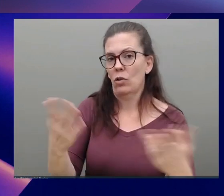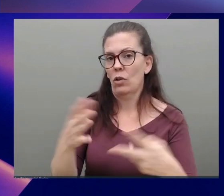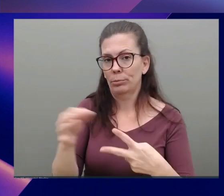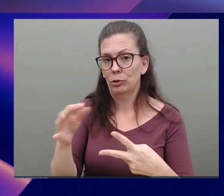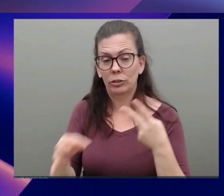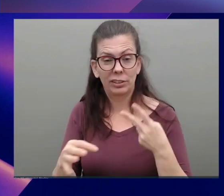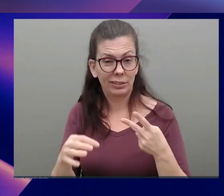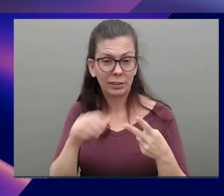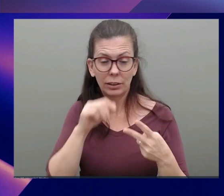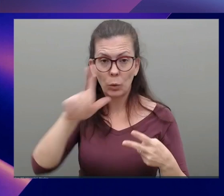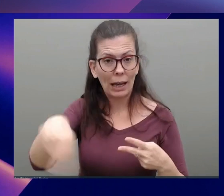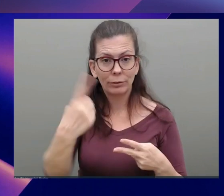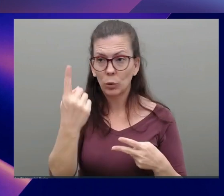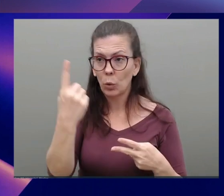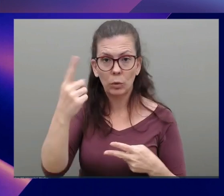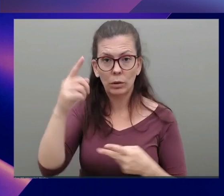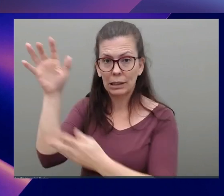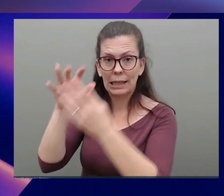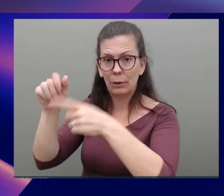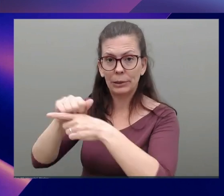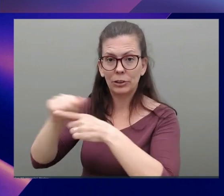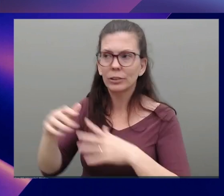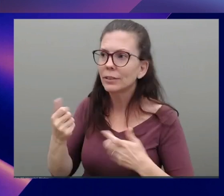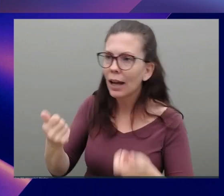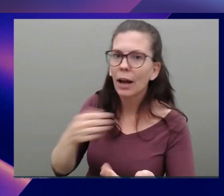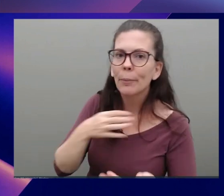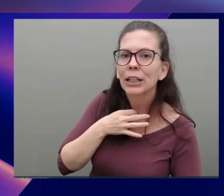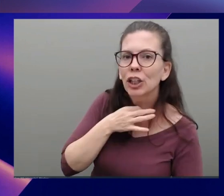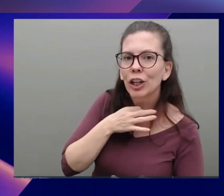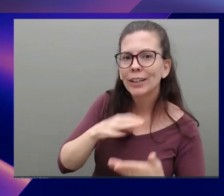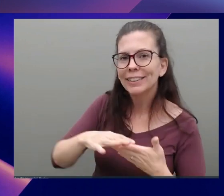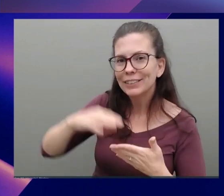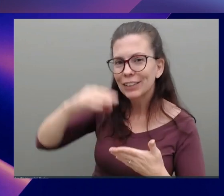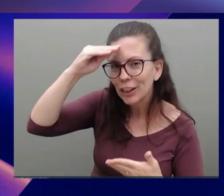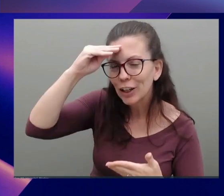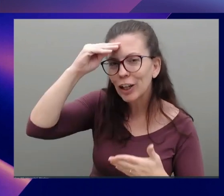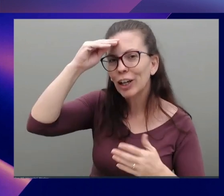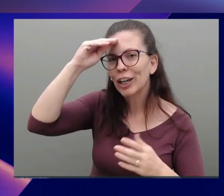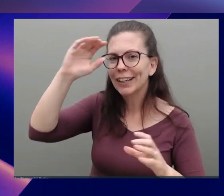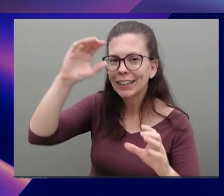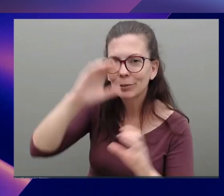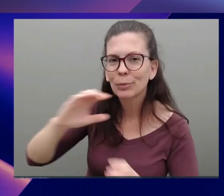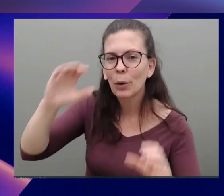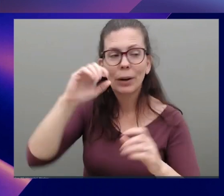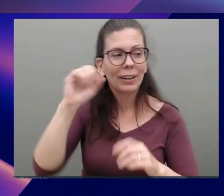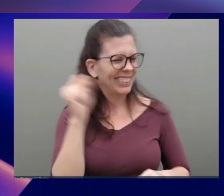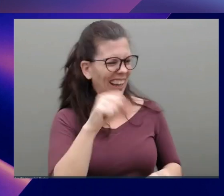Explore and be curious, learn and be curious. Exactly, right? - Yeah. So, let's spend some gems.